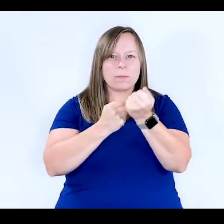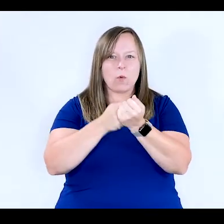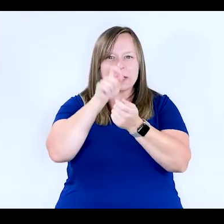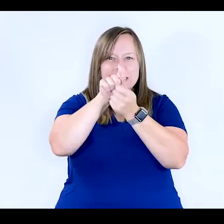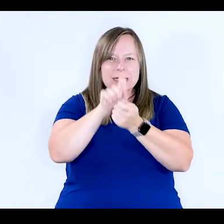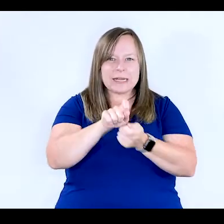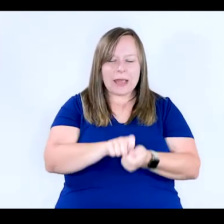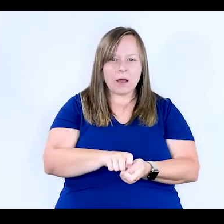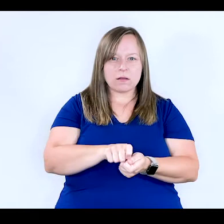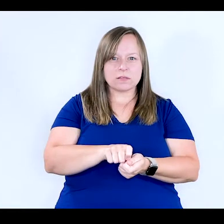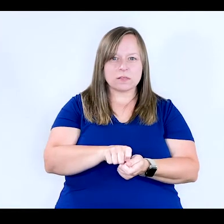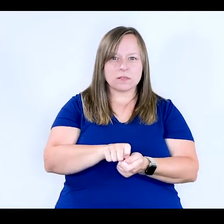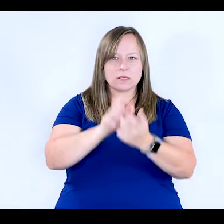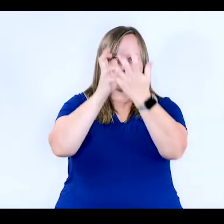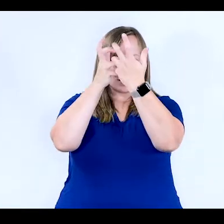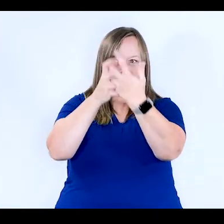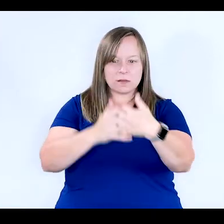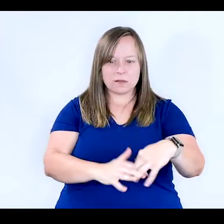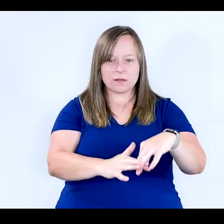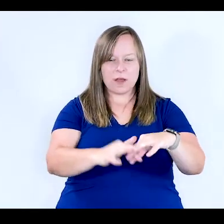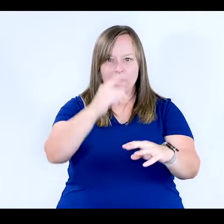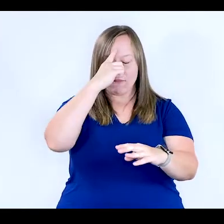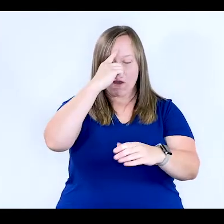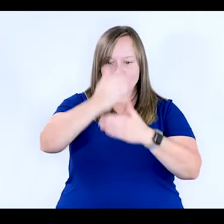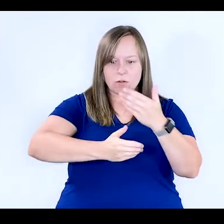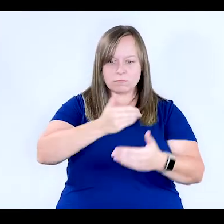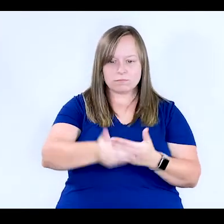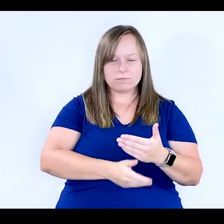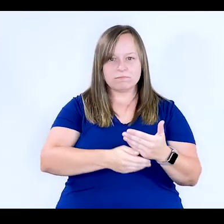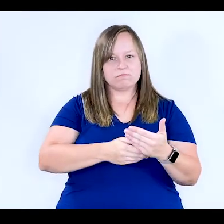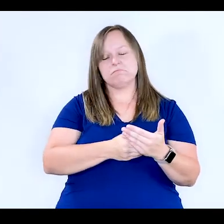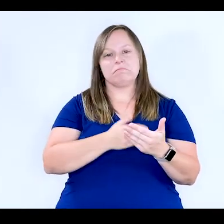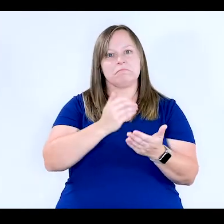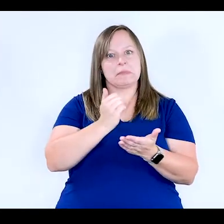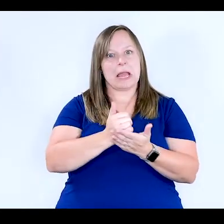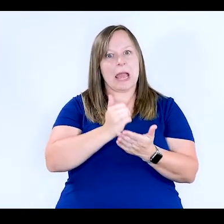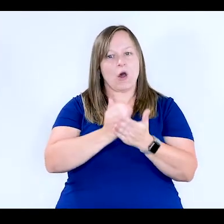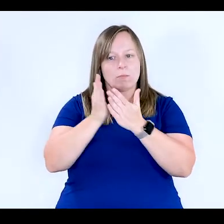details, sticking to it, and making it as thoughtful as possible will help you